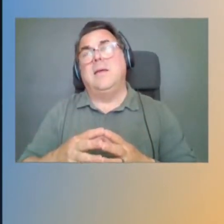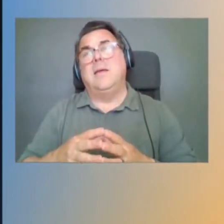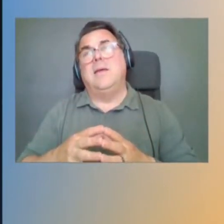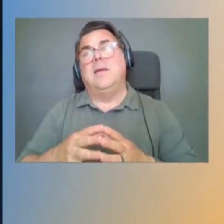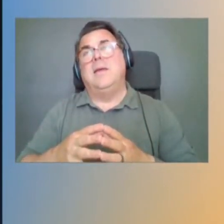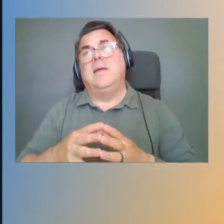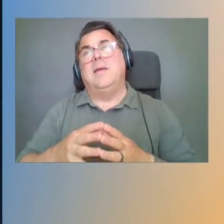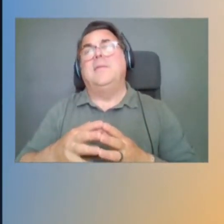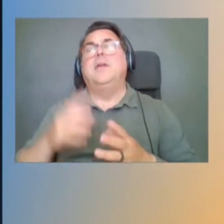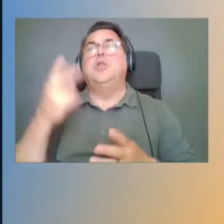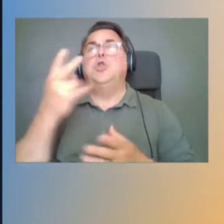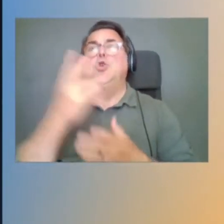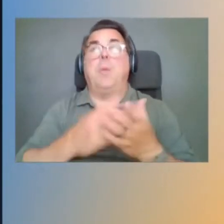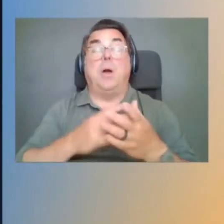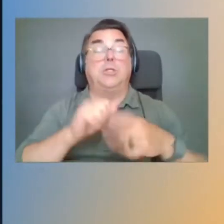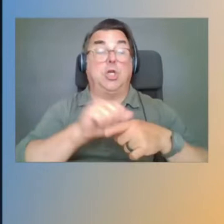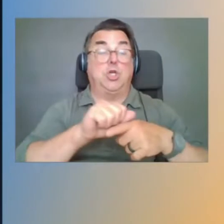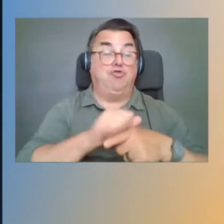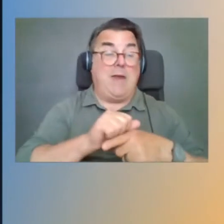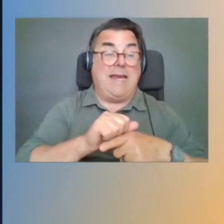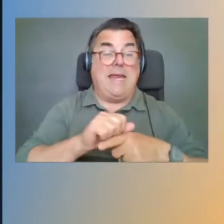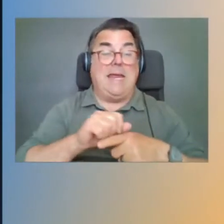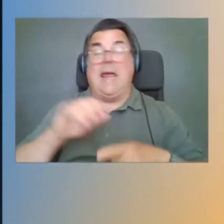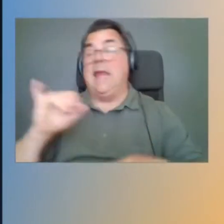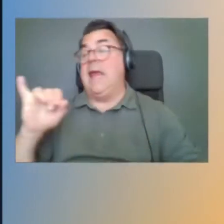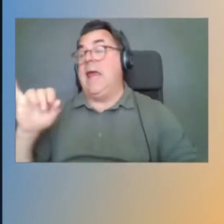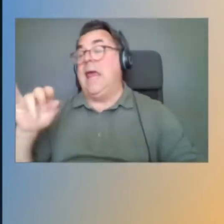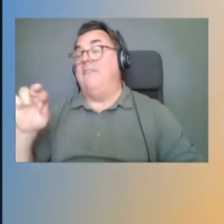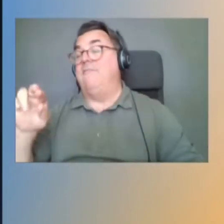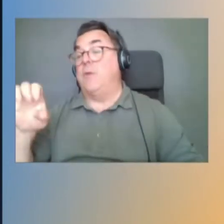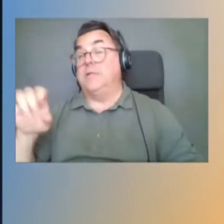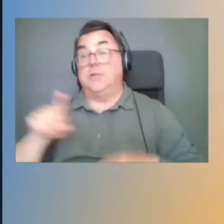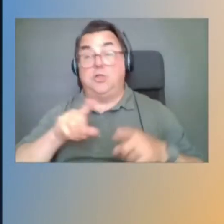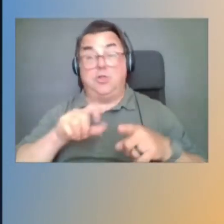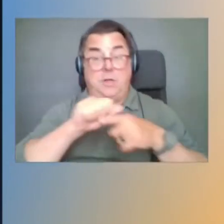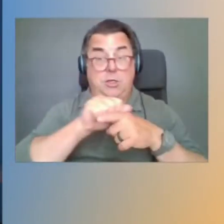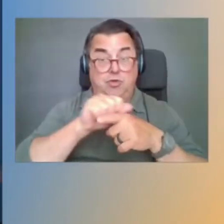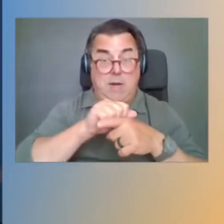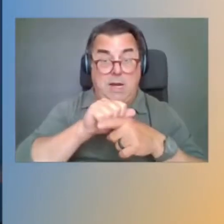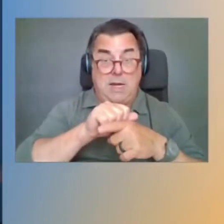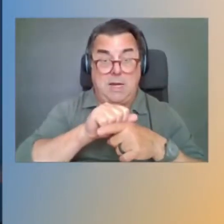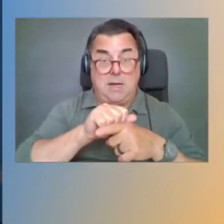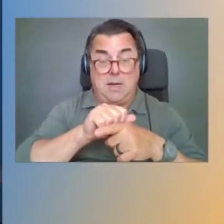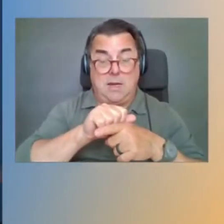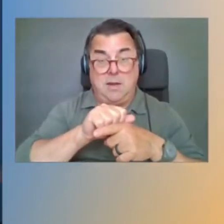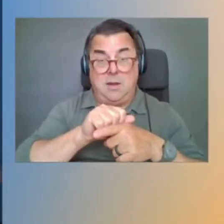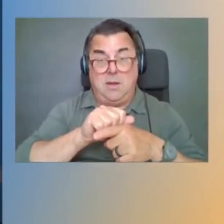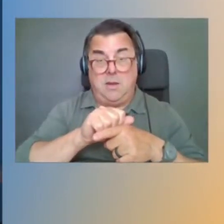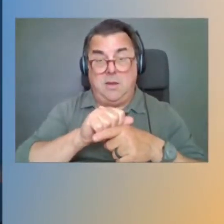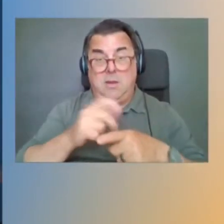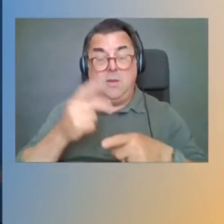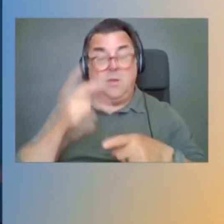the training phase and the inference phase. During the training phase, we fill that function with a set of example inputs